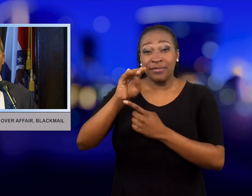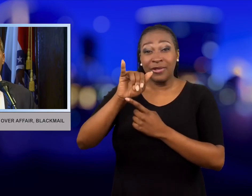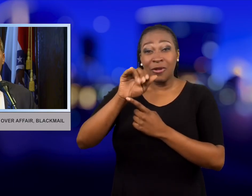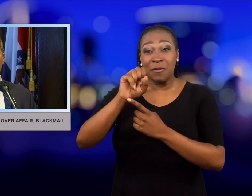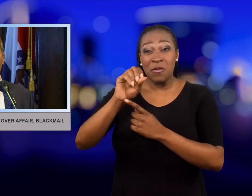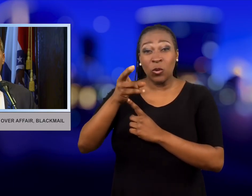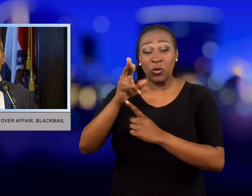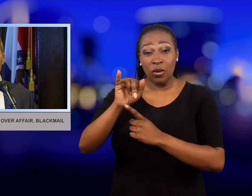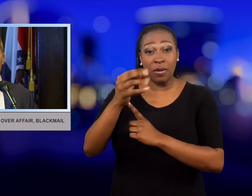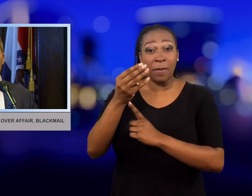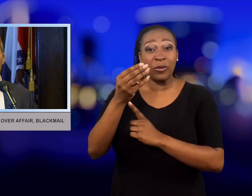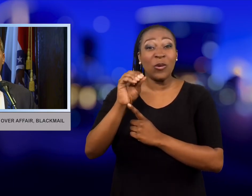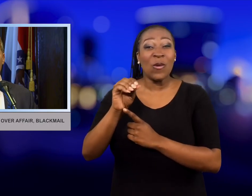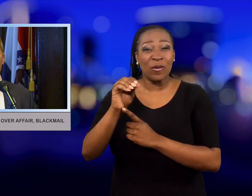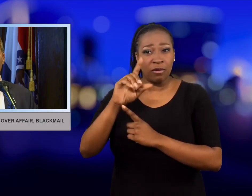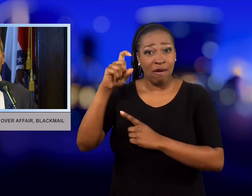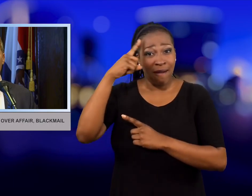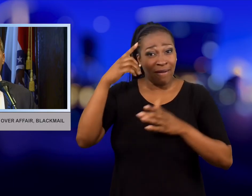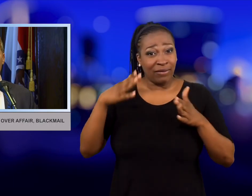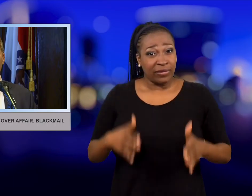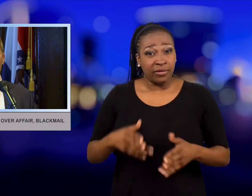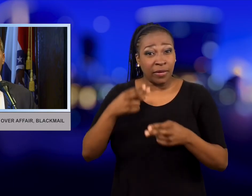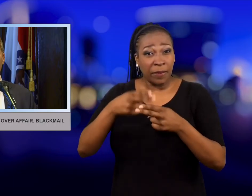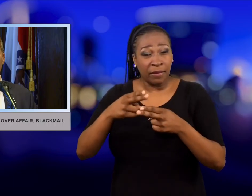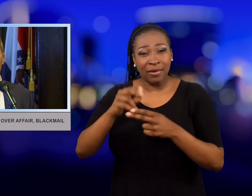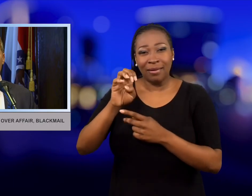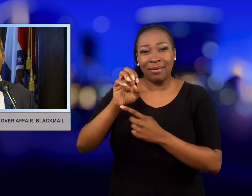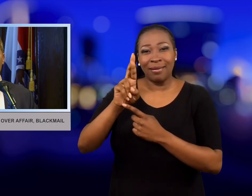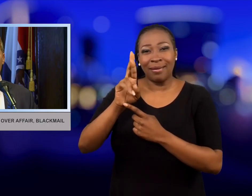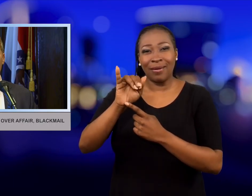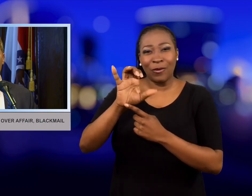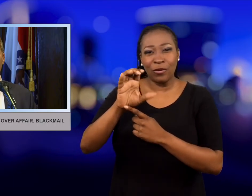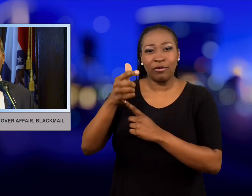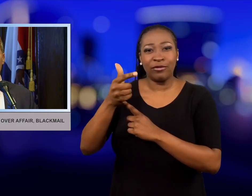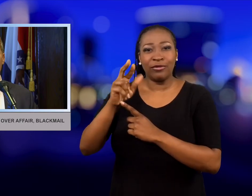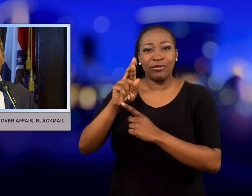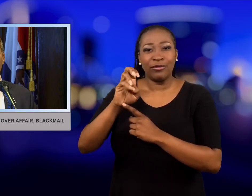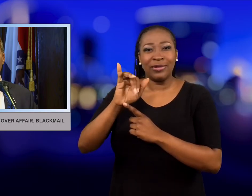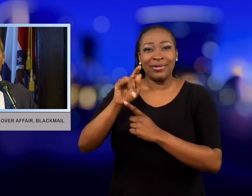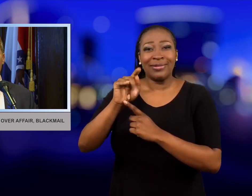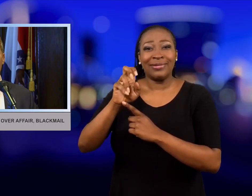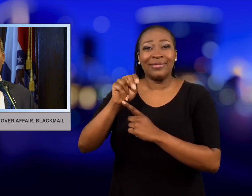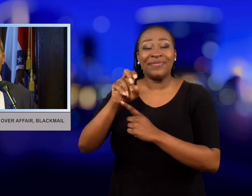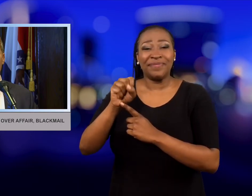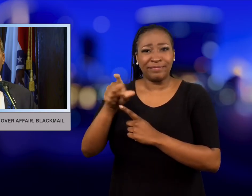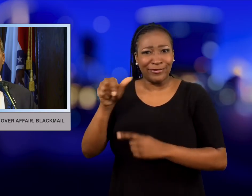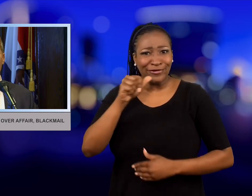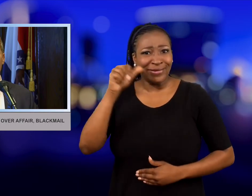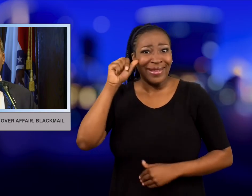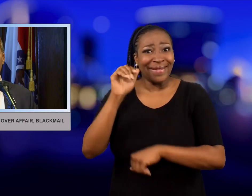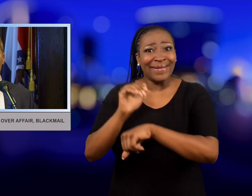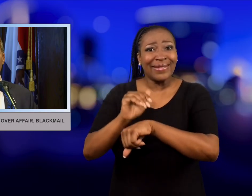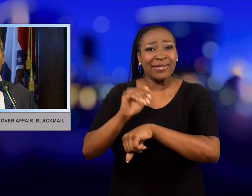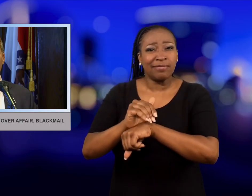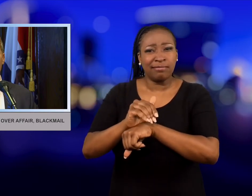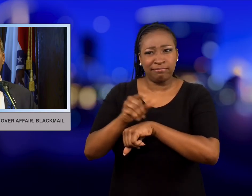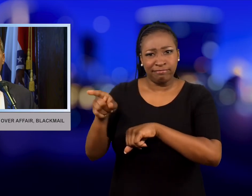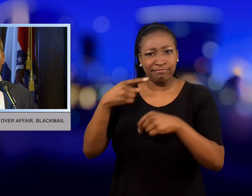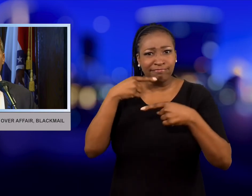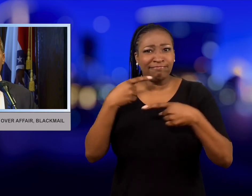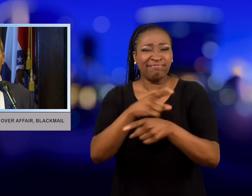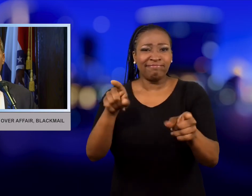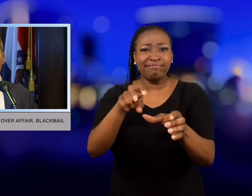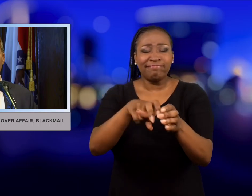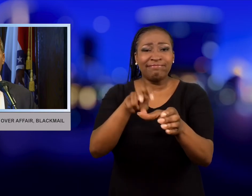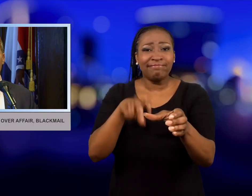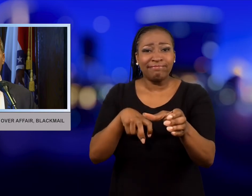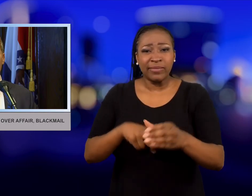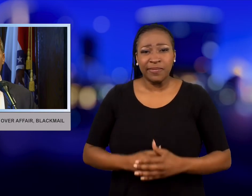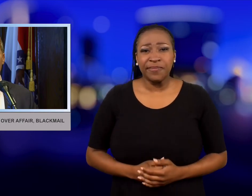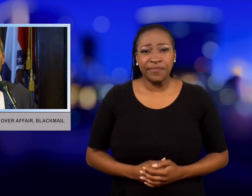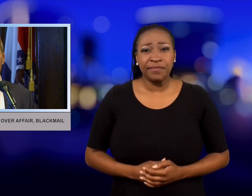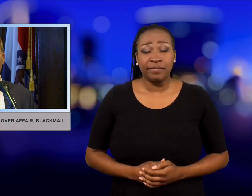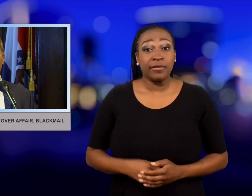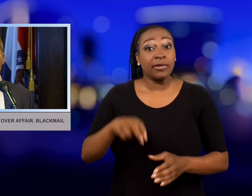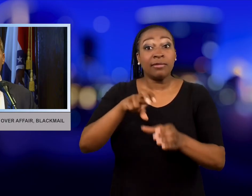Missouri governor Eric Greitens announced his resignation late yesterday.